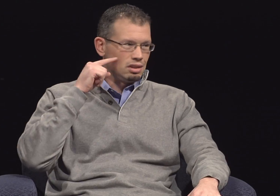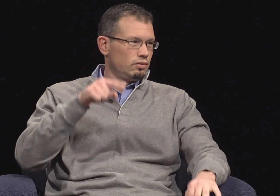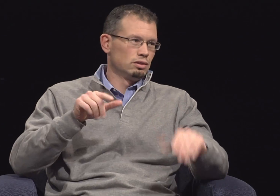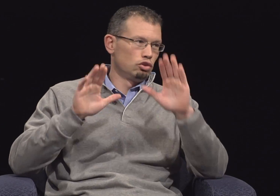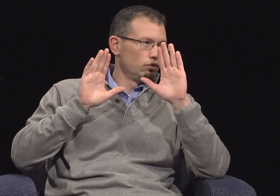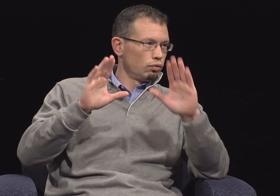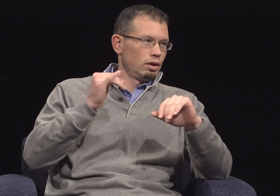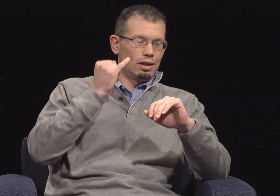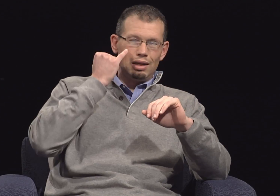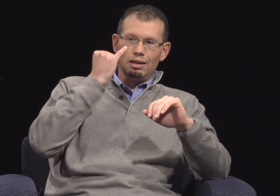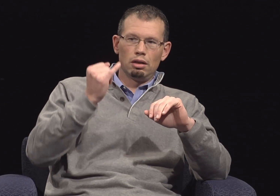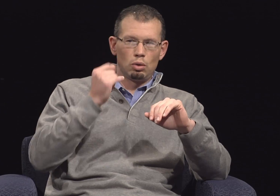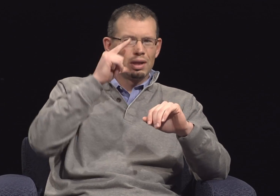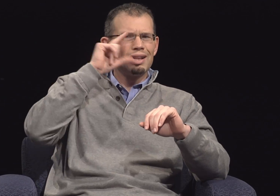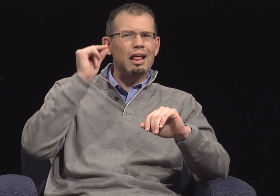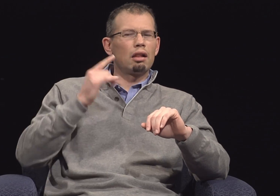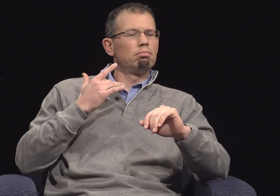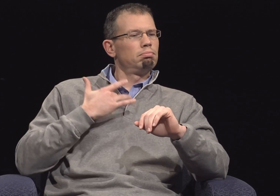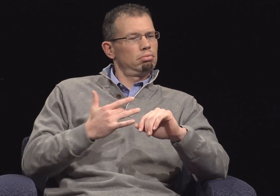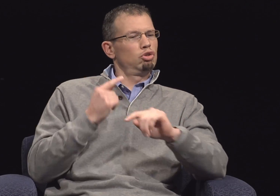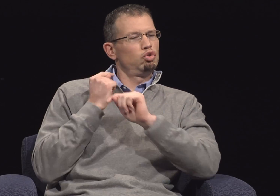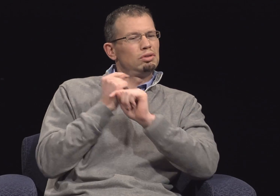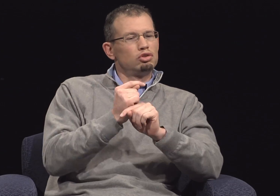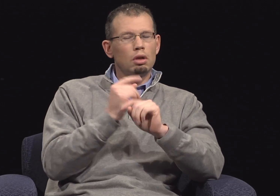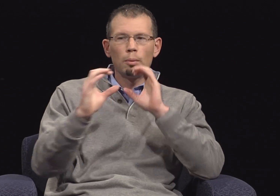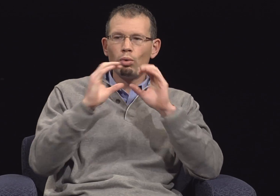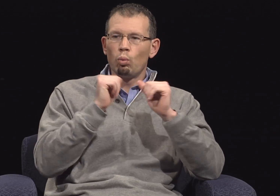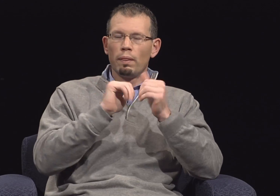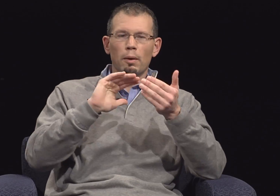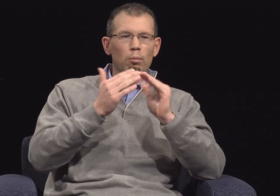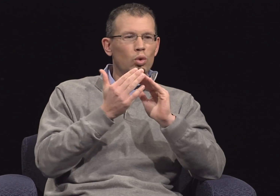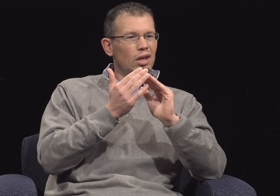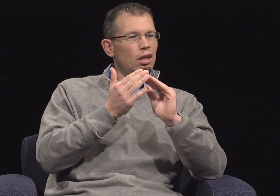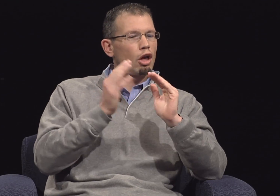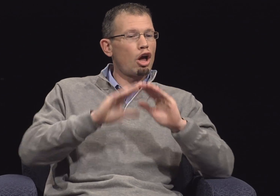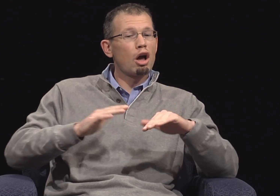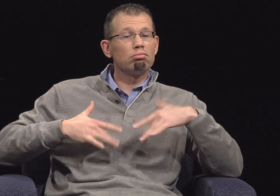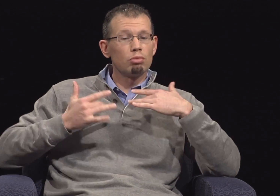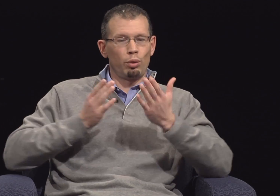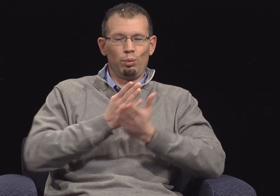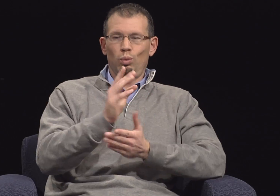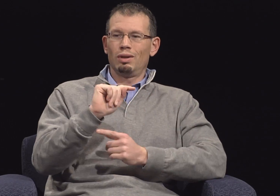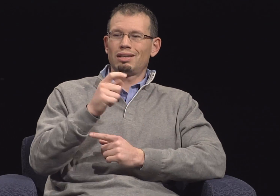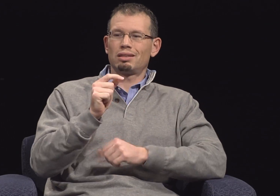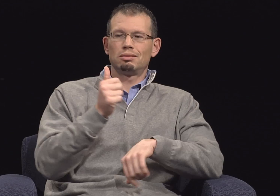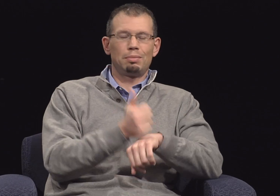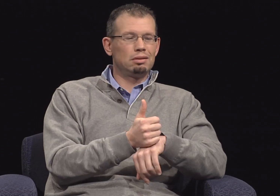I think this is a great idea. Because Gallaudet traditionally communicates with the community through text-based sources,